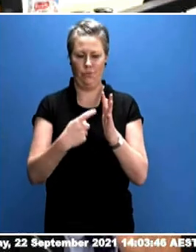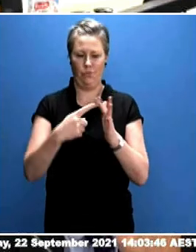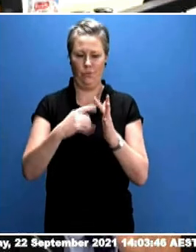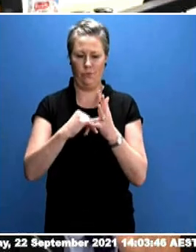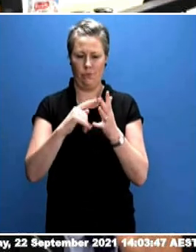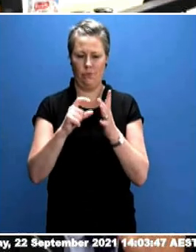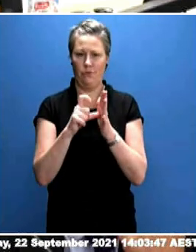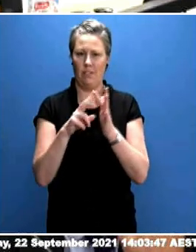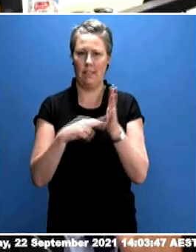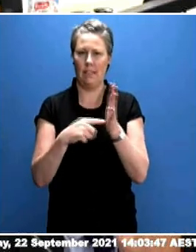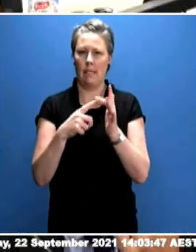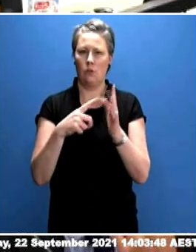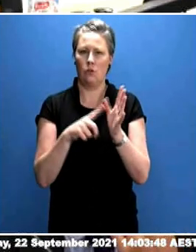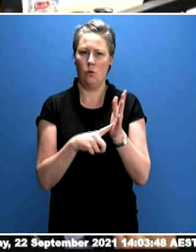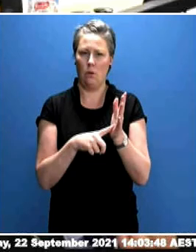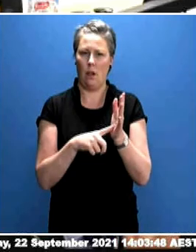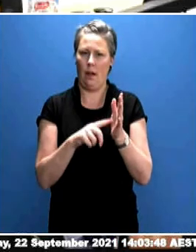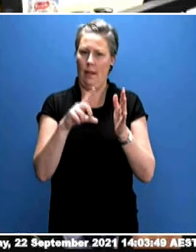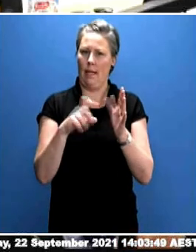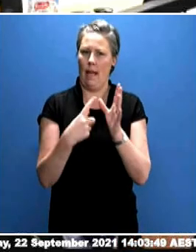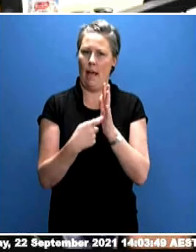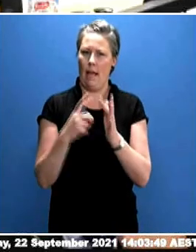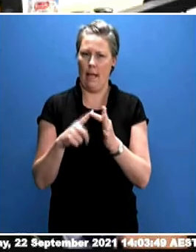I guess the key consideration is to look at the